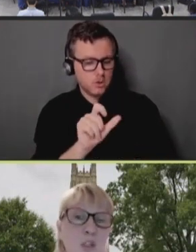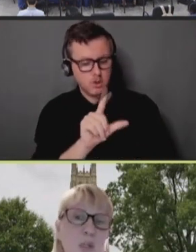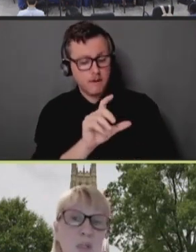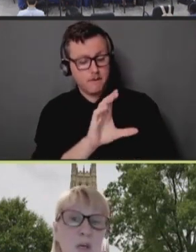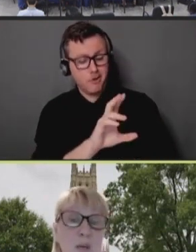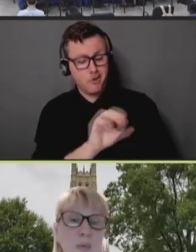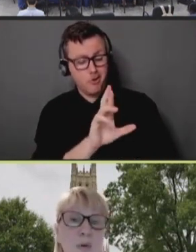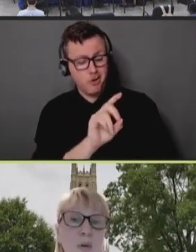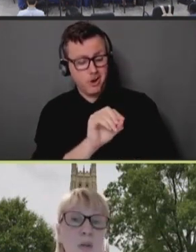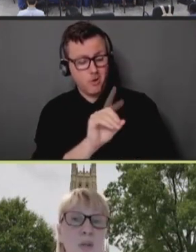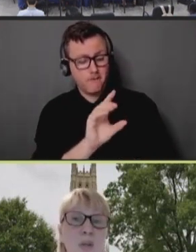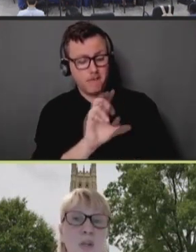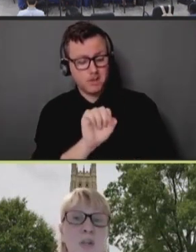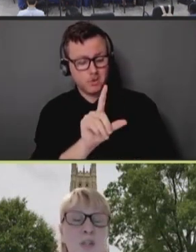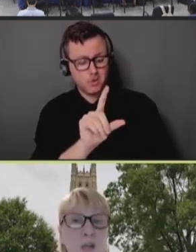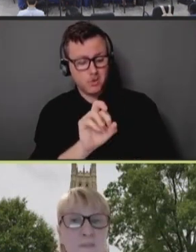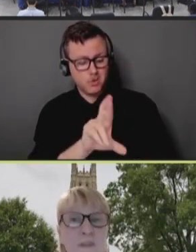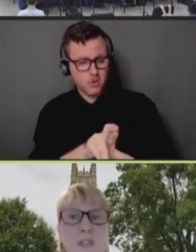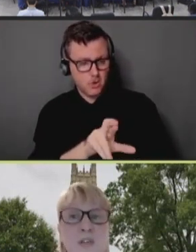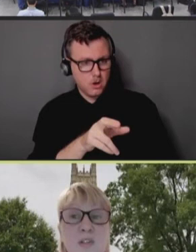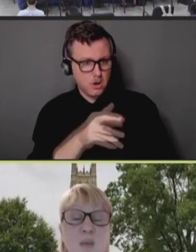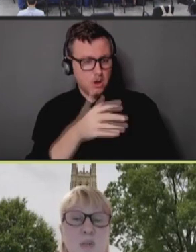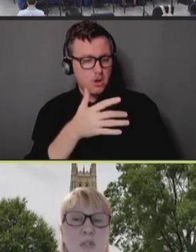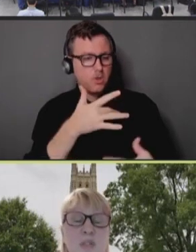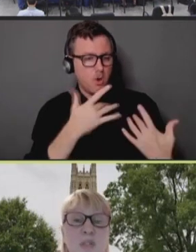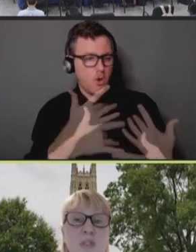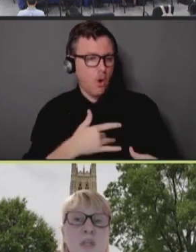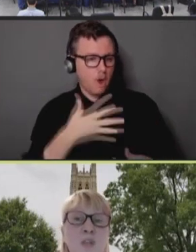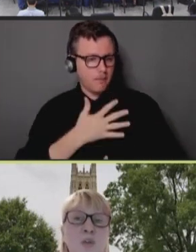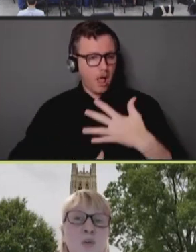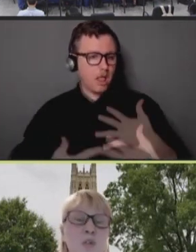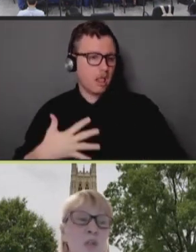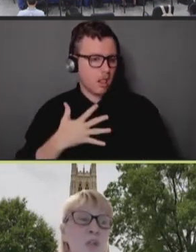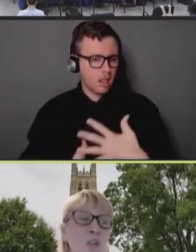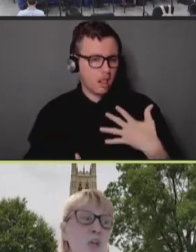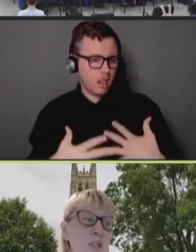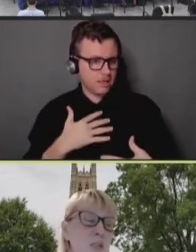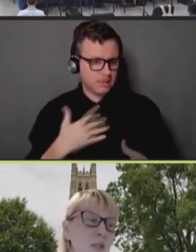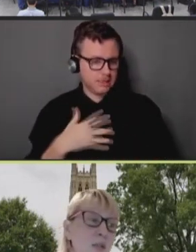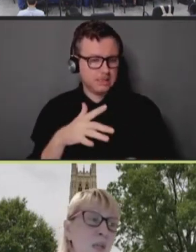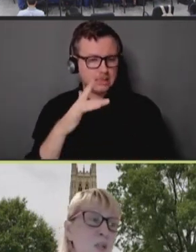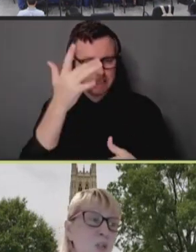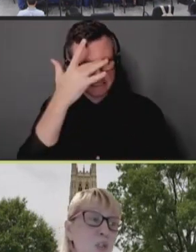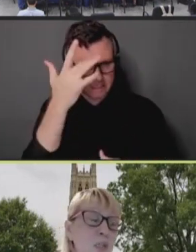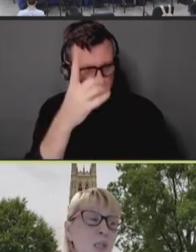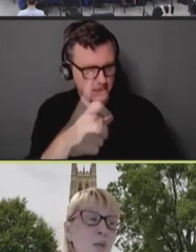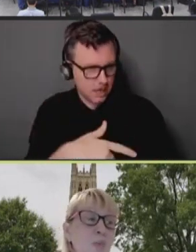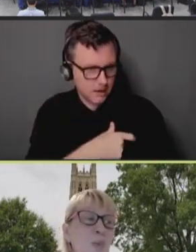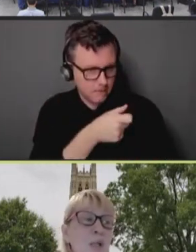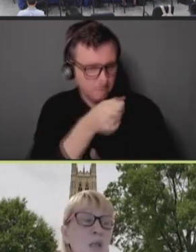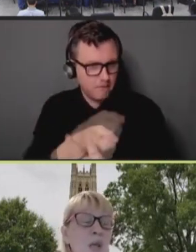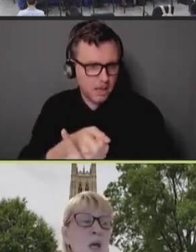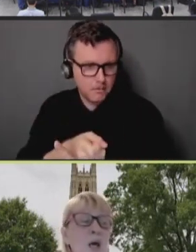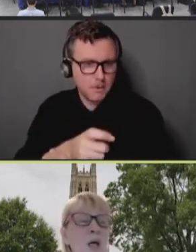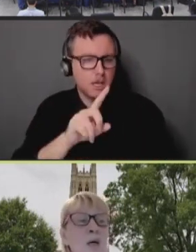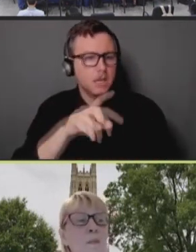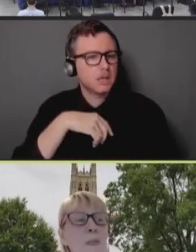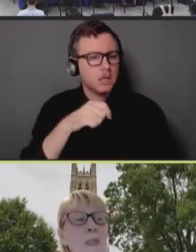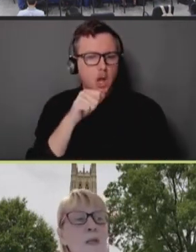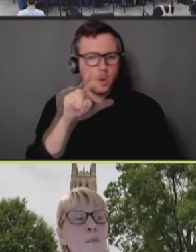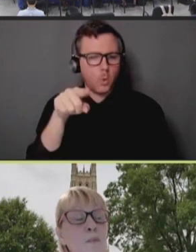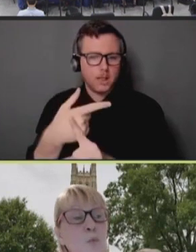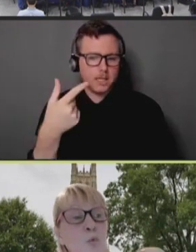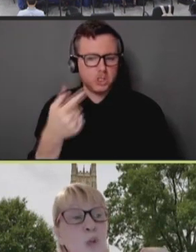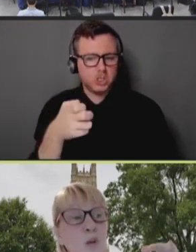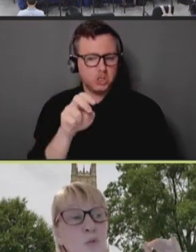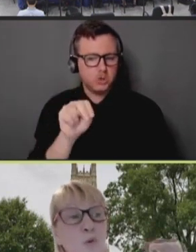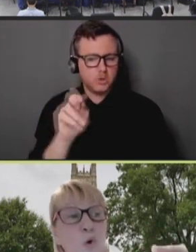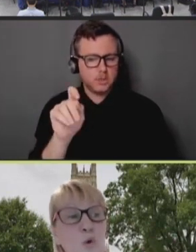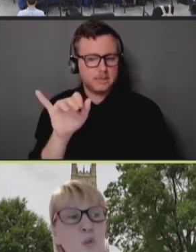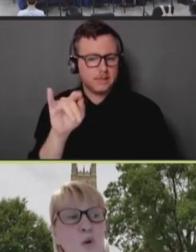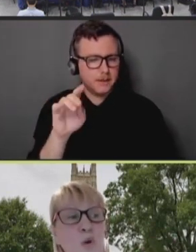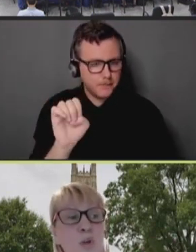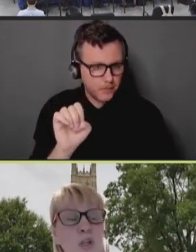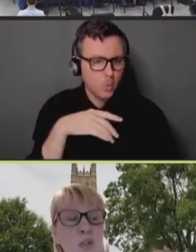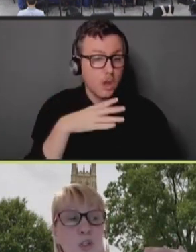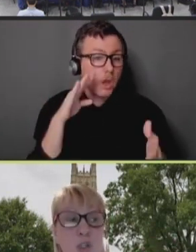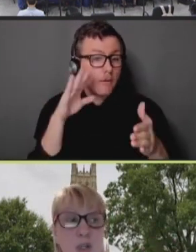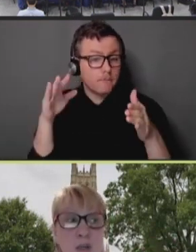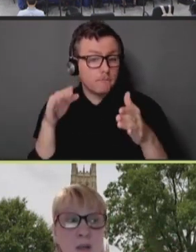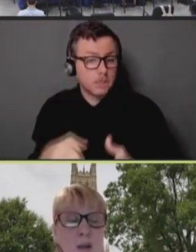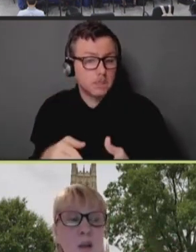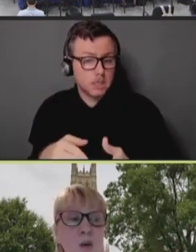genotype affects Alzheimer's disease and not just any genotype, but we focused on gene